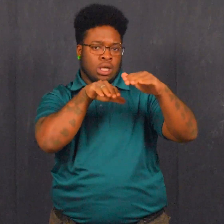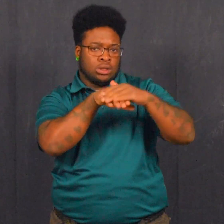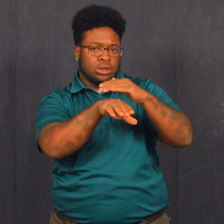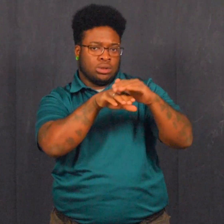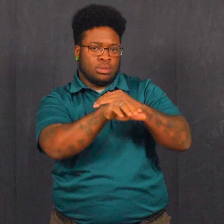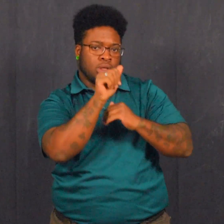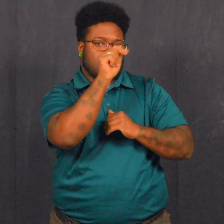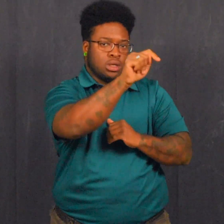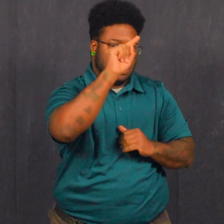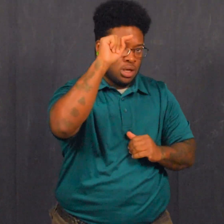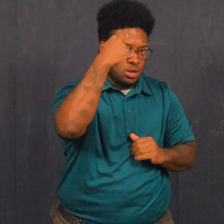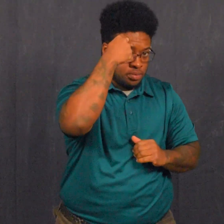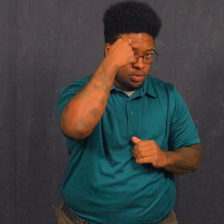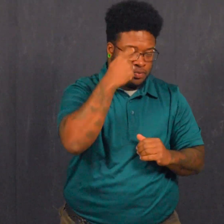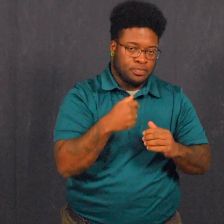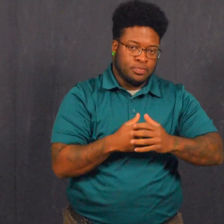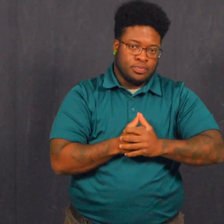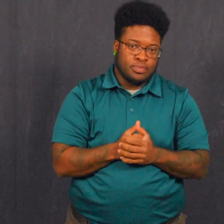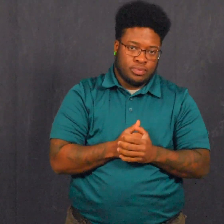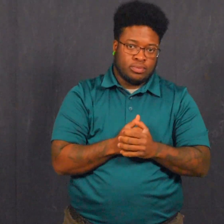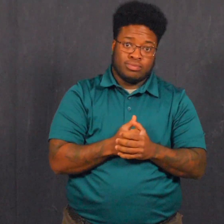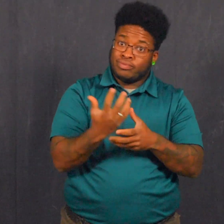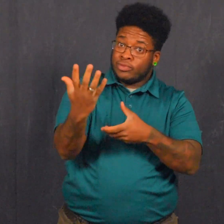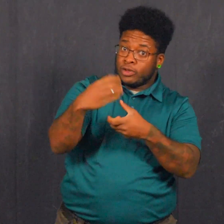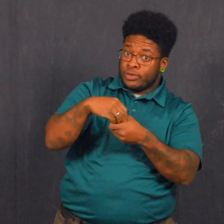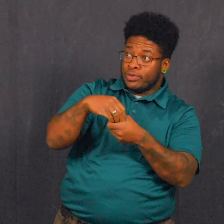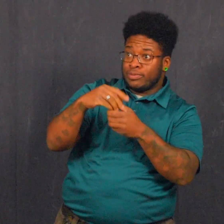how to increase access at the capitol, including